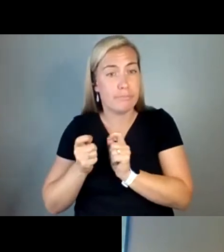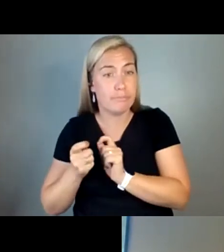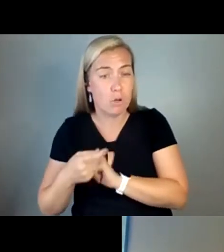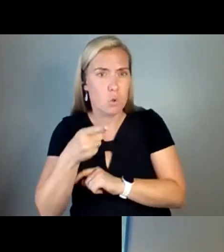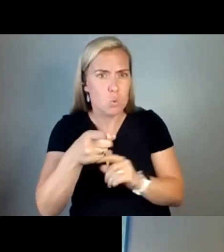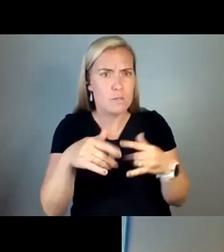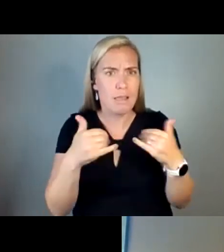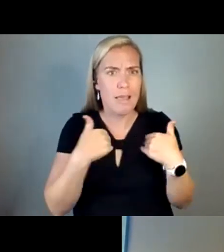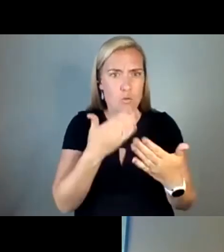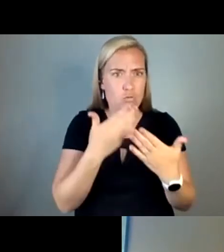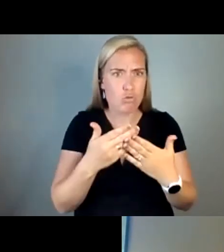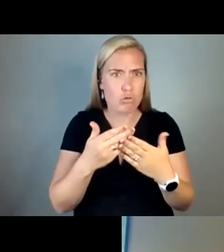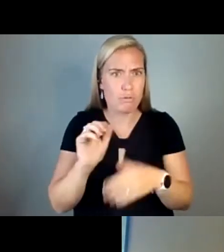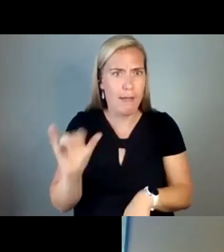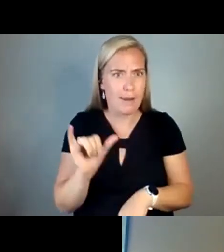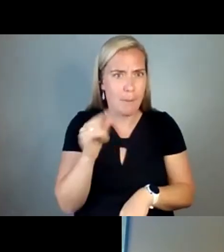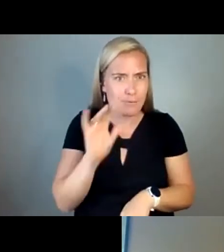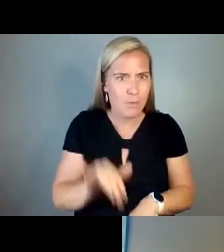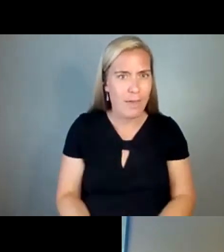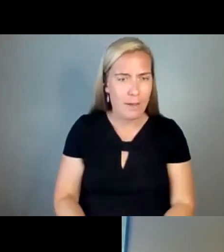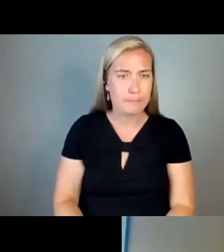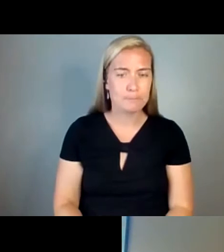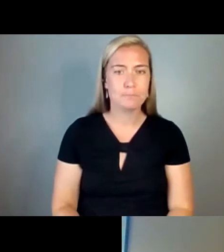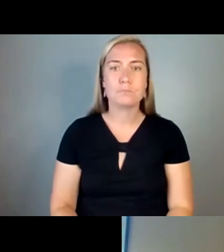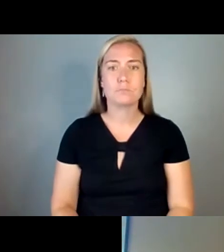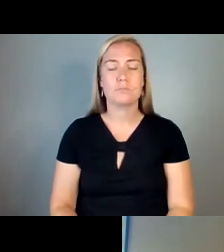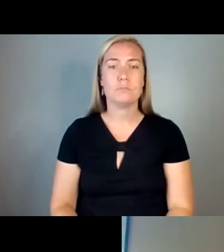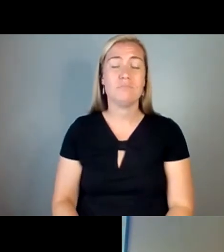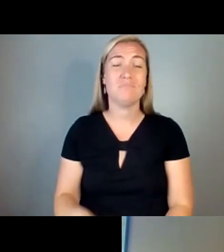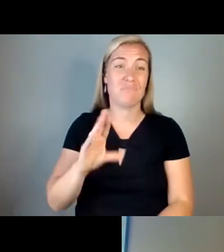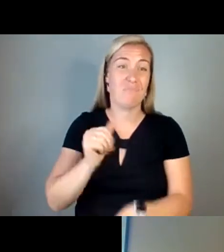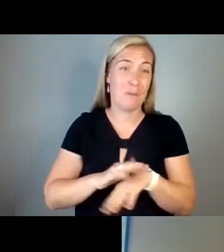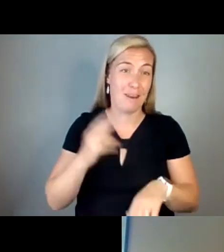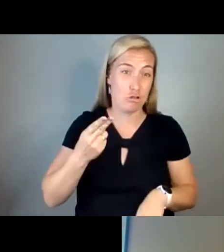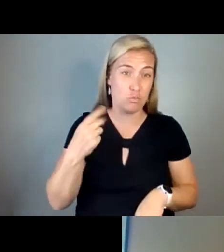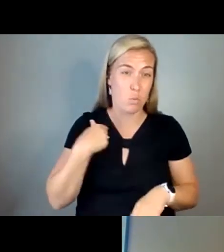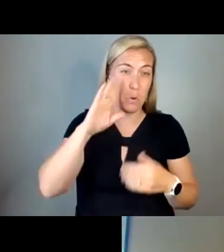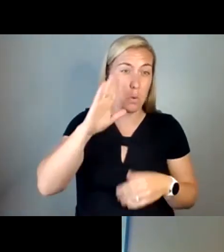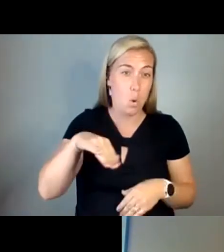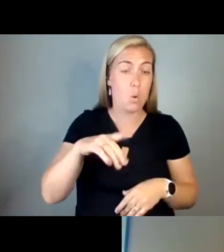Lastly historically we know that after you're infected and you recover your immunity will wane.